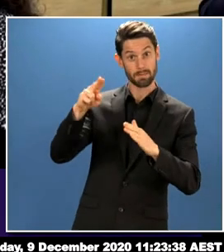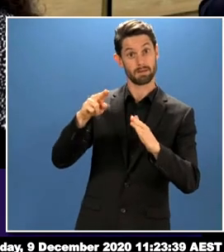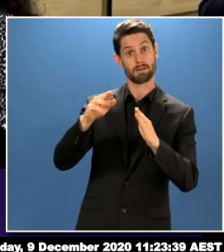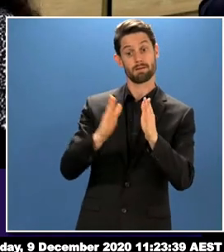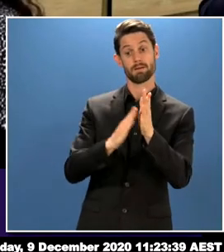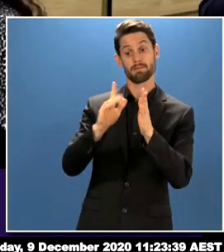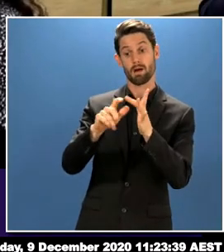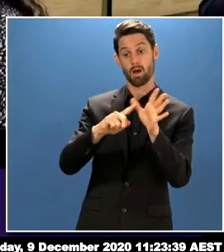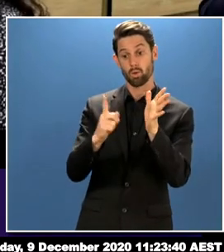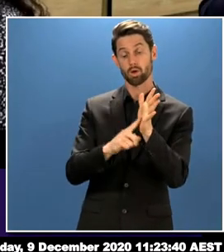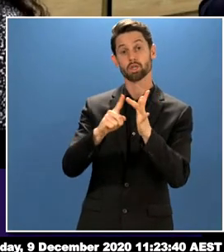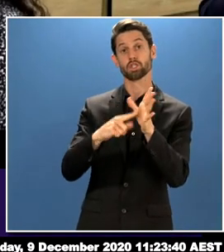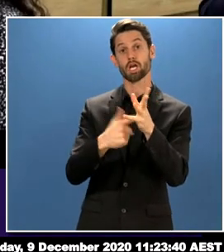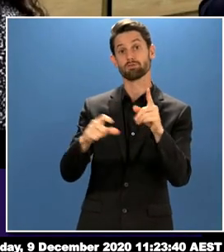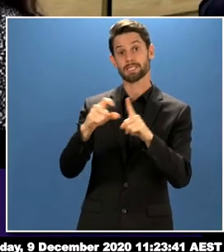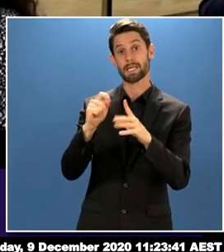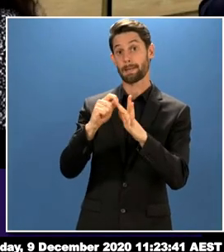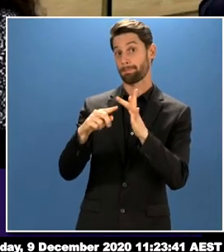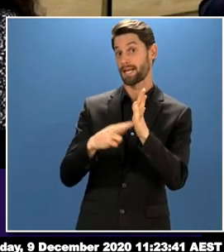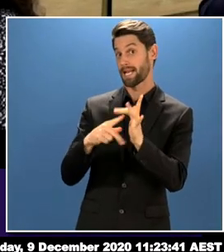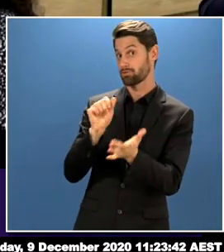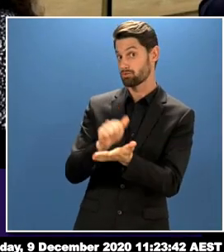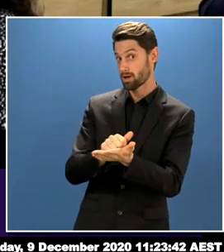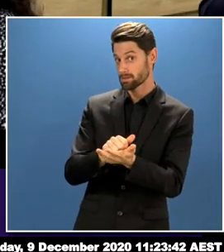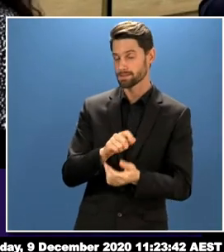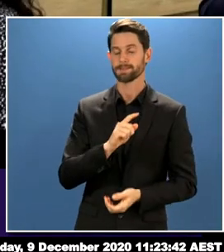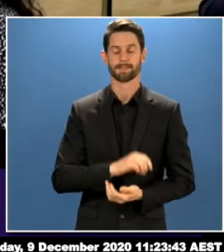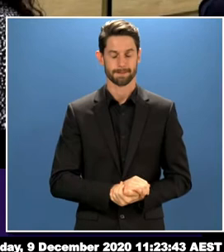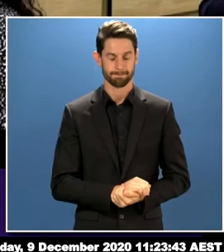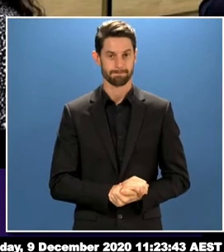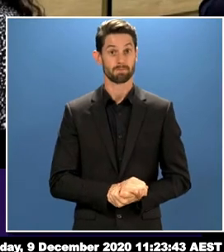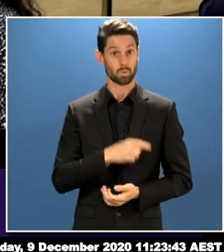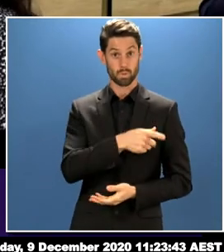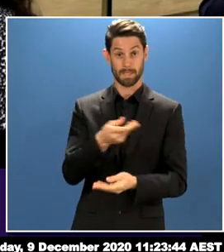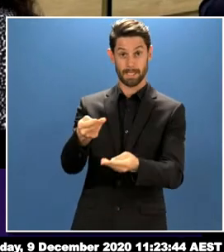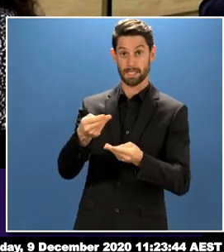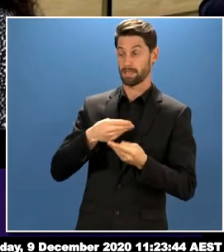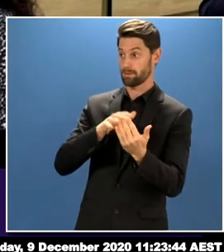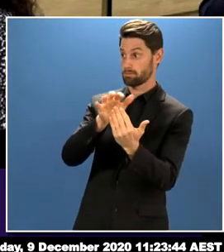That's correct. You've provided a statement to this Commission dated